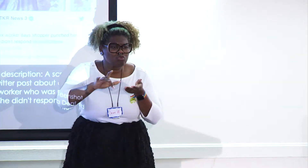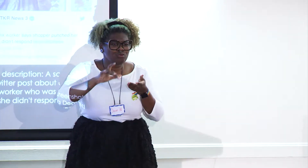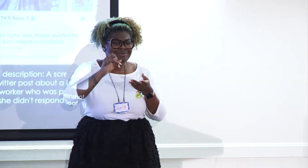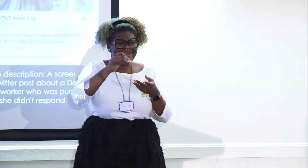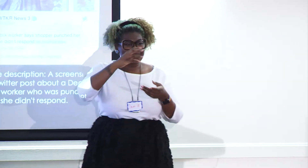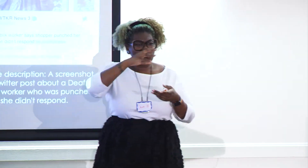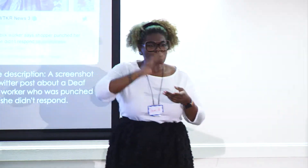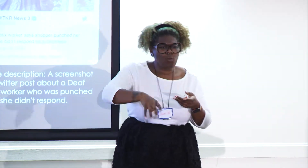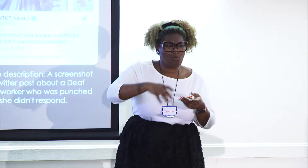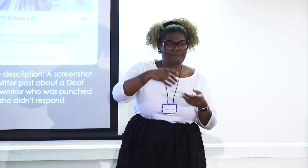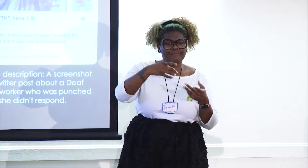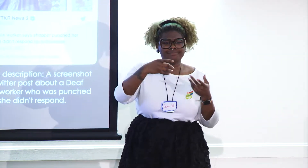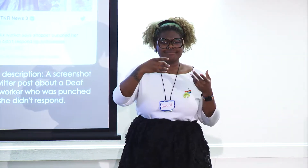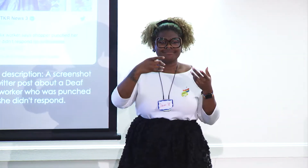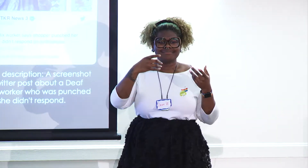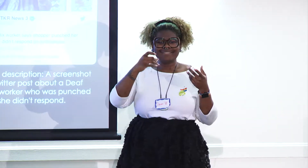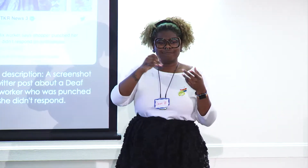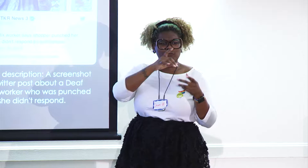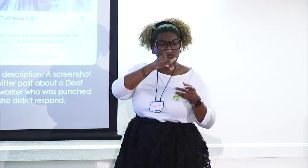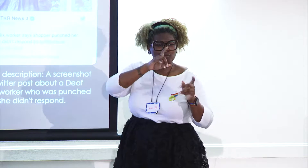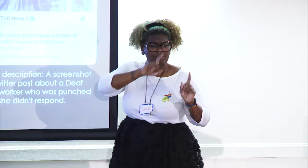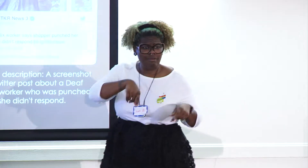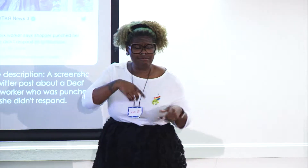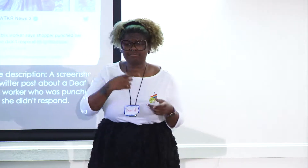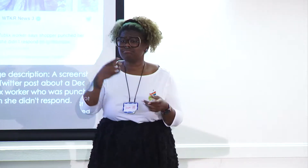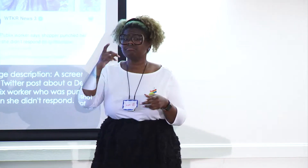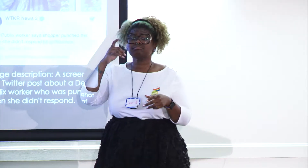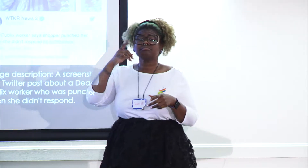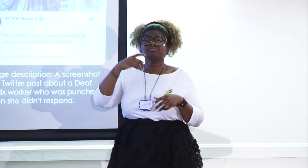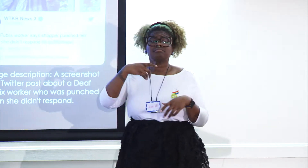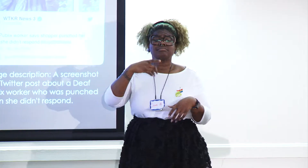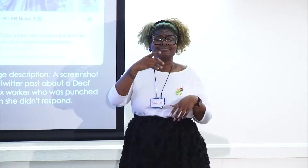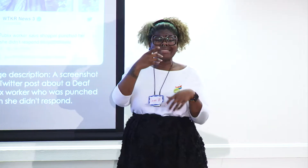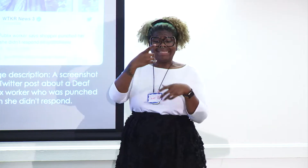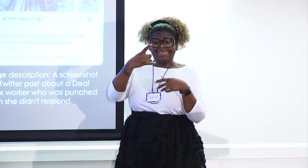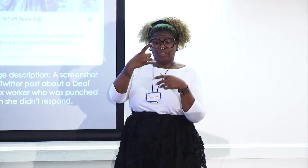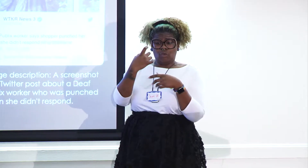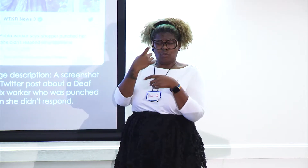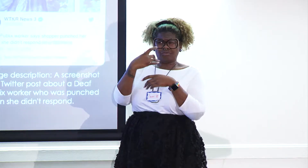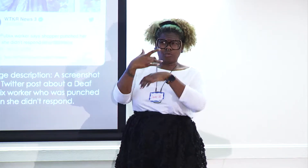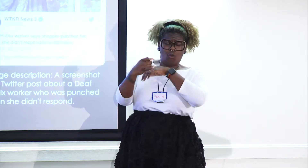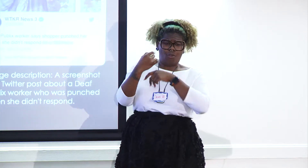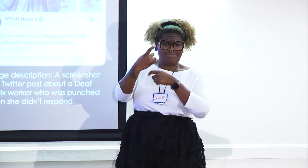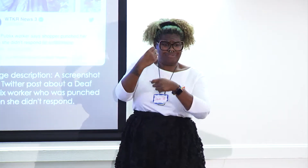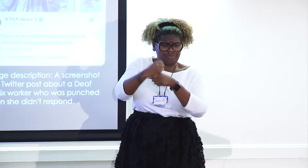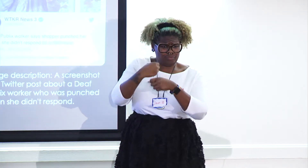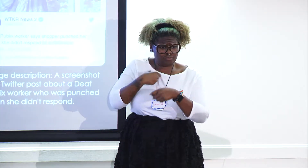will often assume that another person is hearing and also assume, because of that,